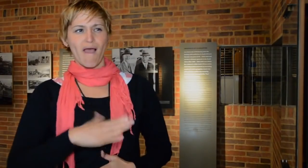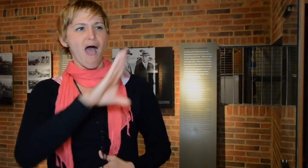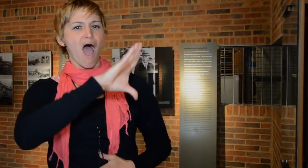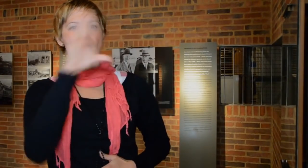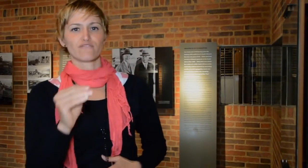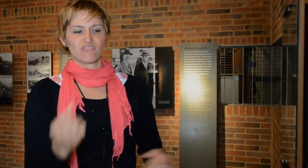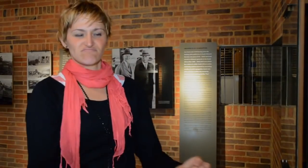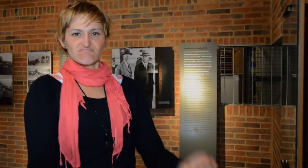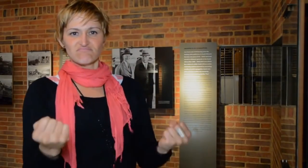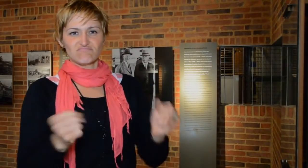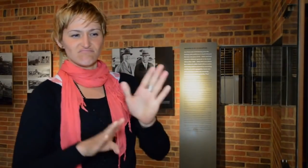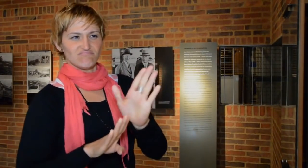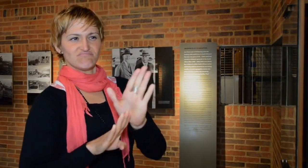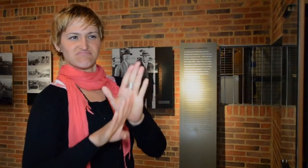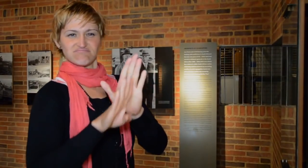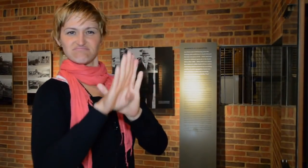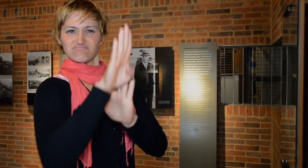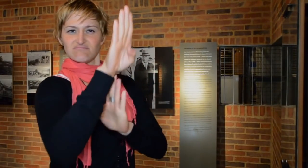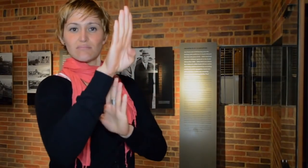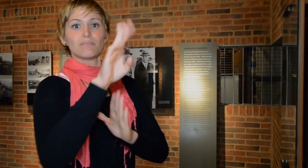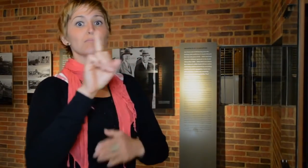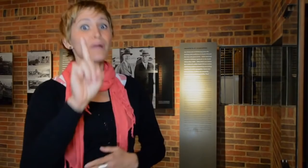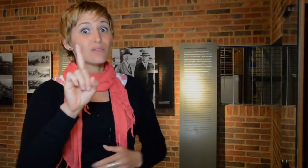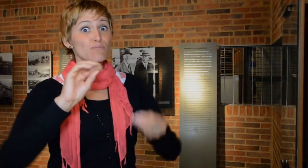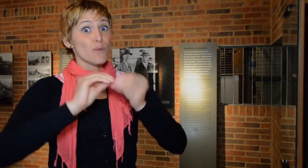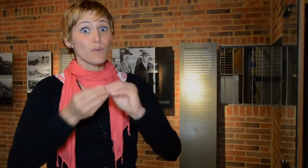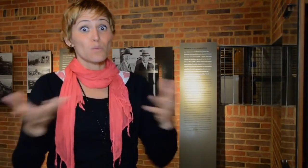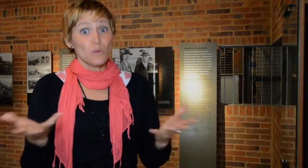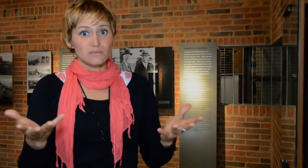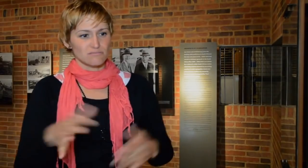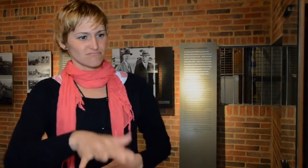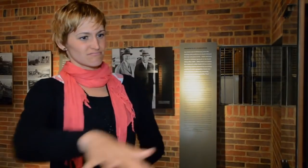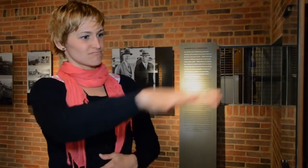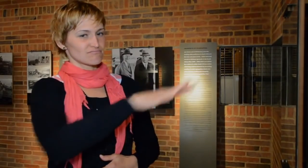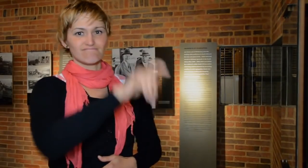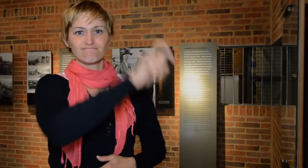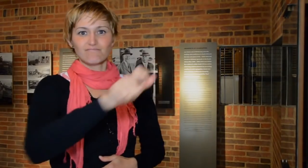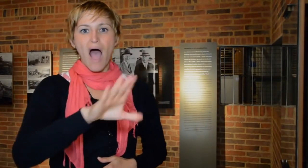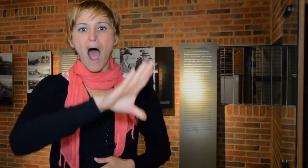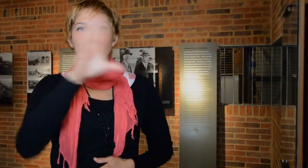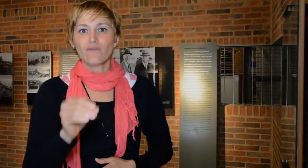Jan Smuts had a vision of how South Africa can be strong and prosper. There was a problem there though.